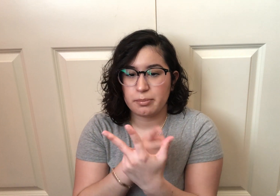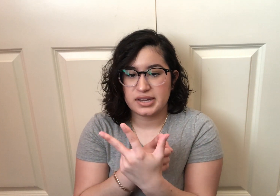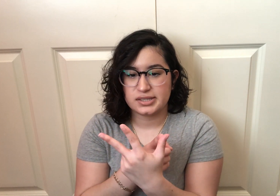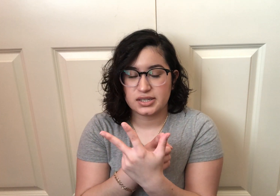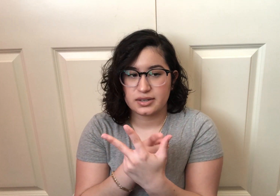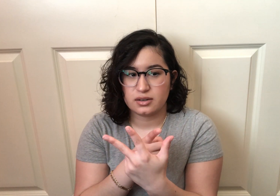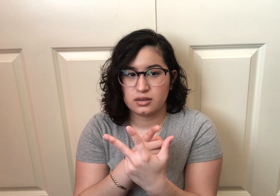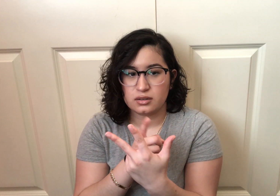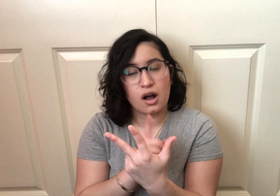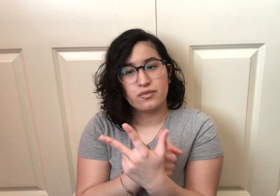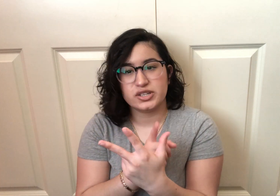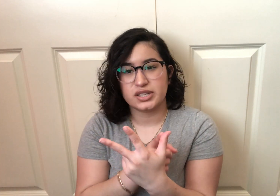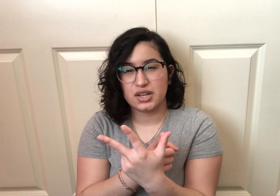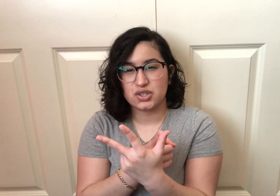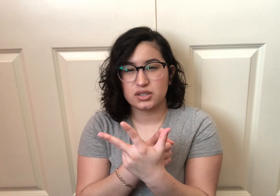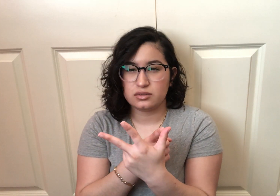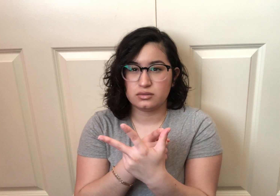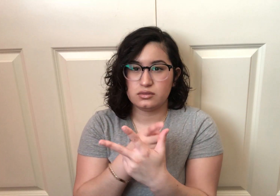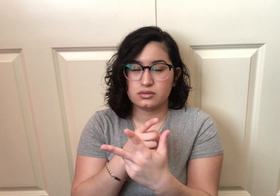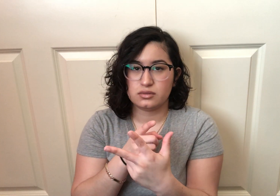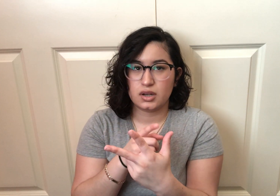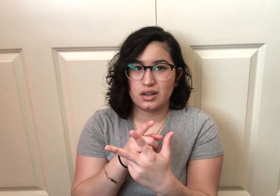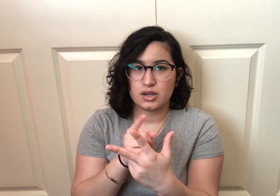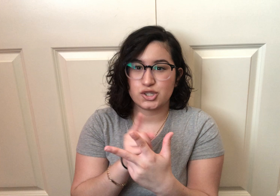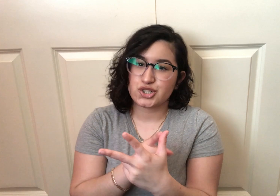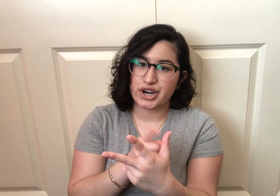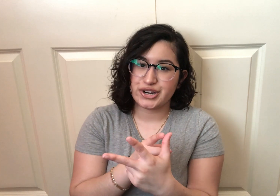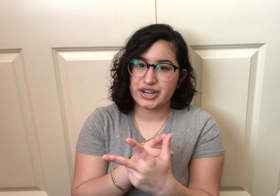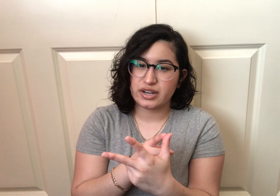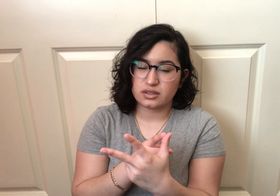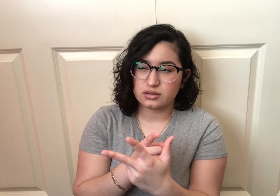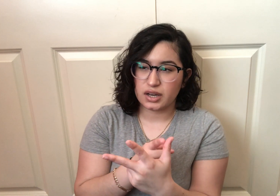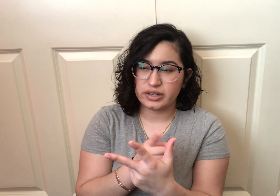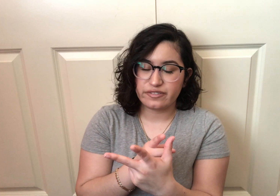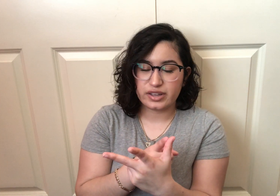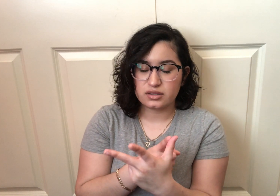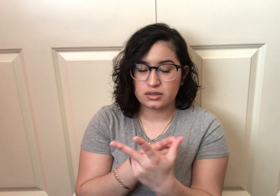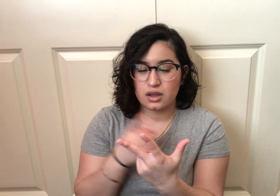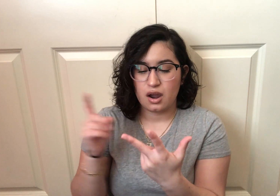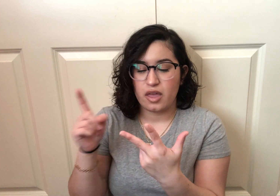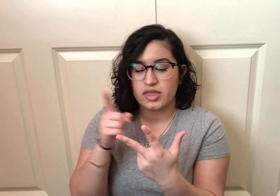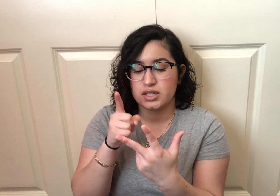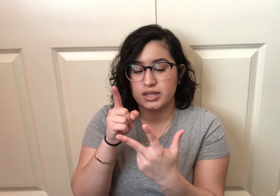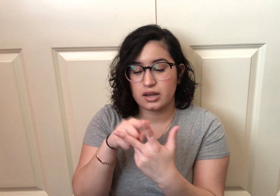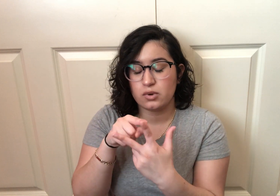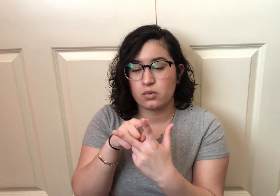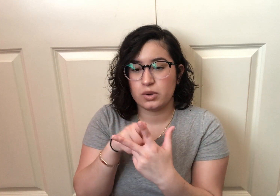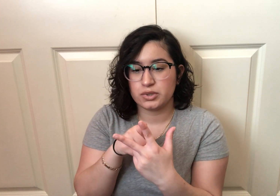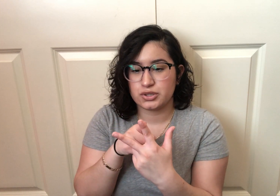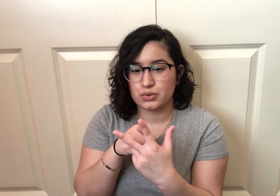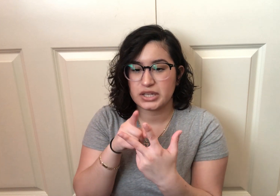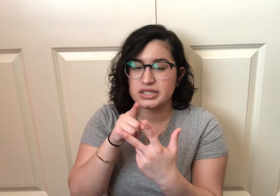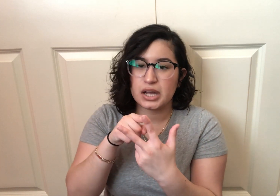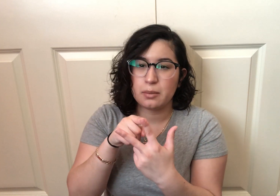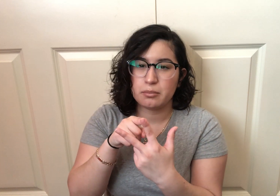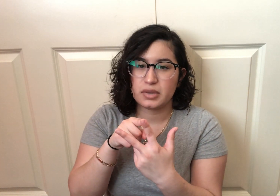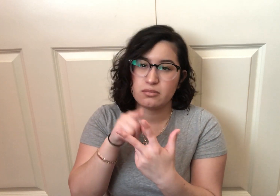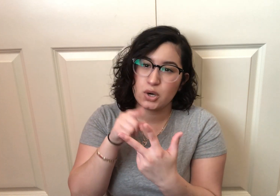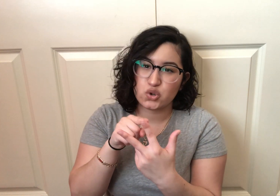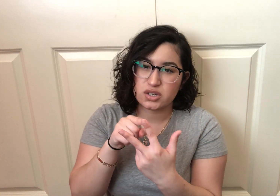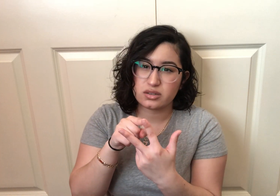basic conversation-starter, kind of thing; the second one: we will do some emotions/